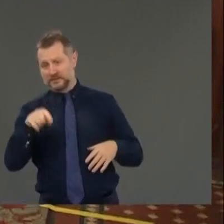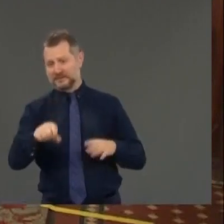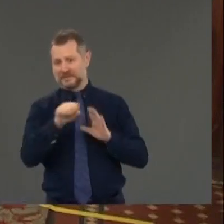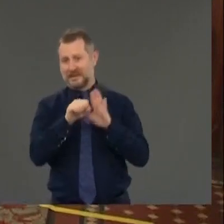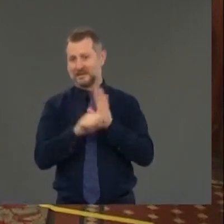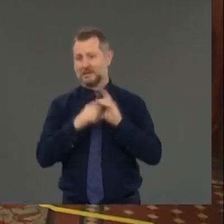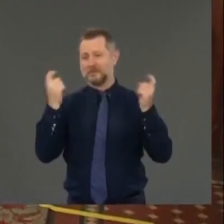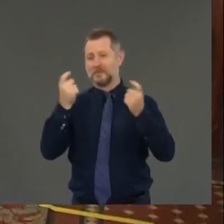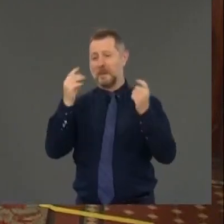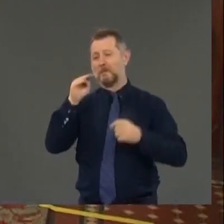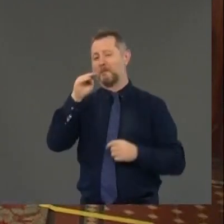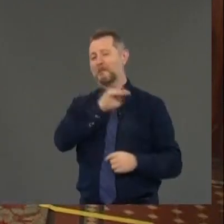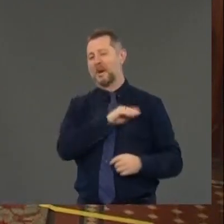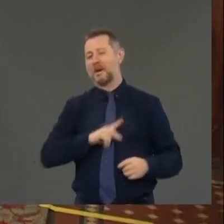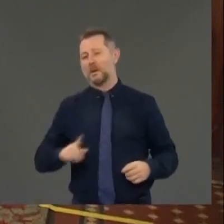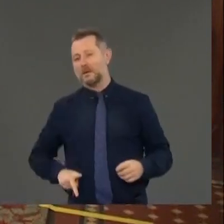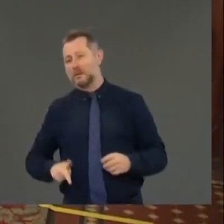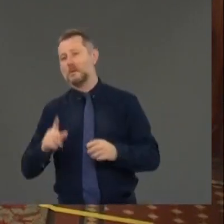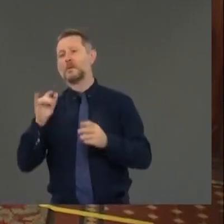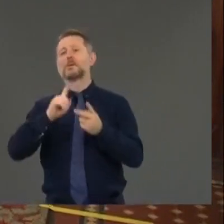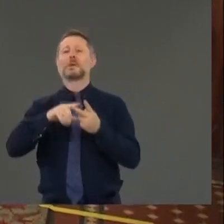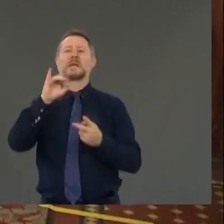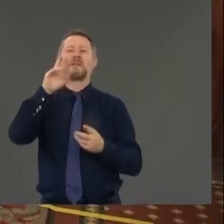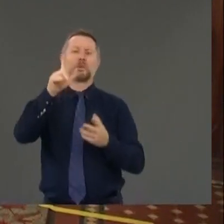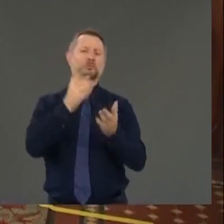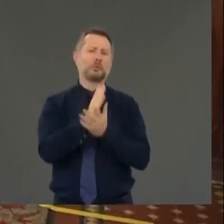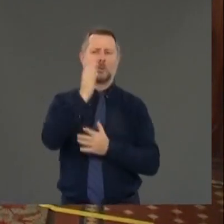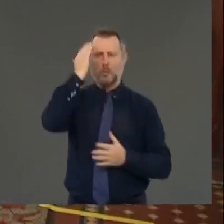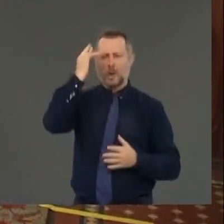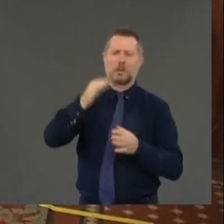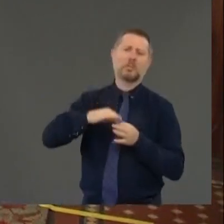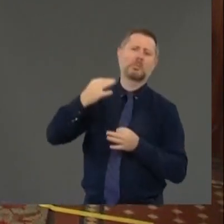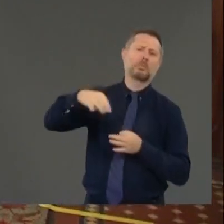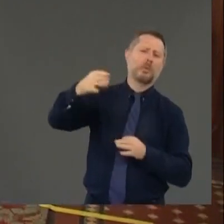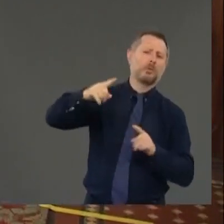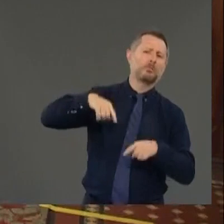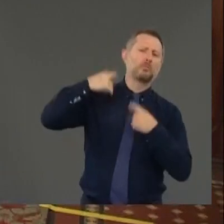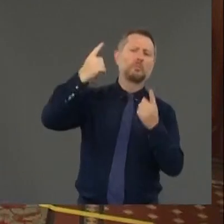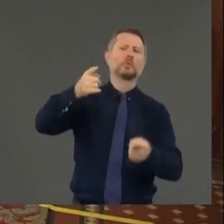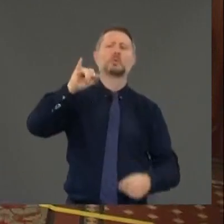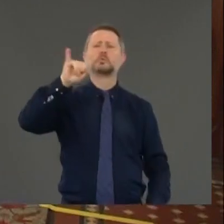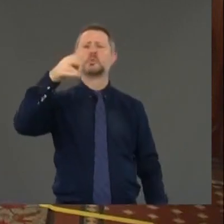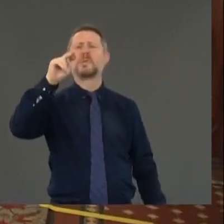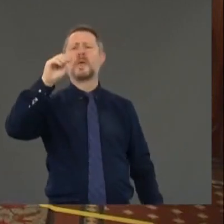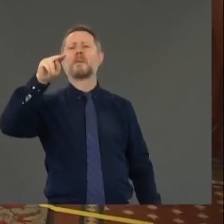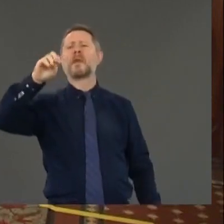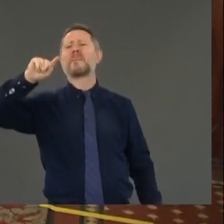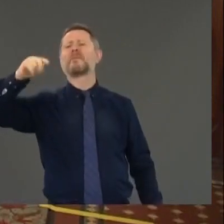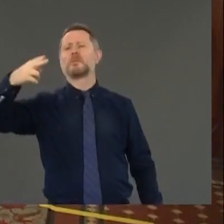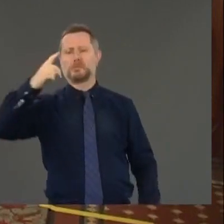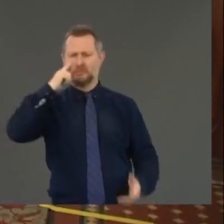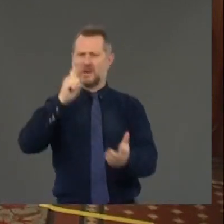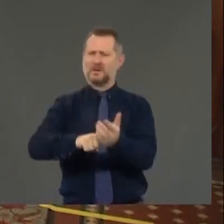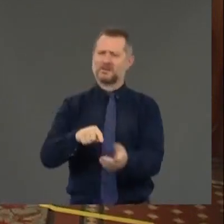PROCESS.